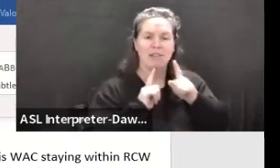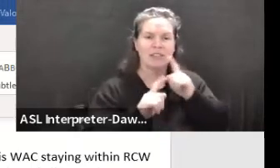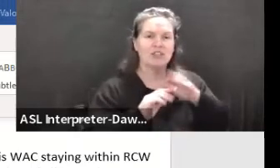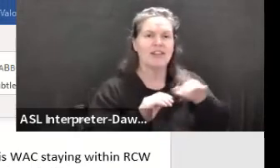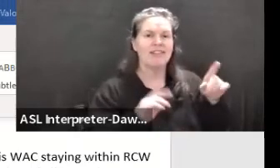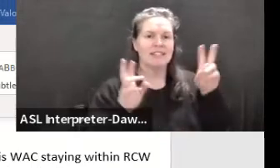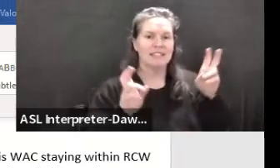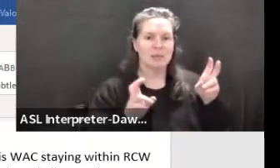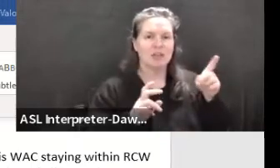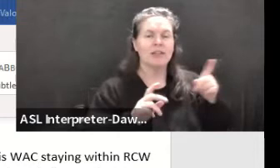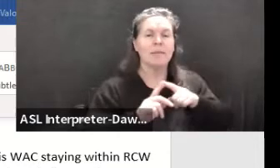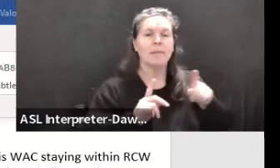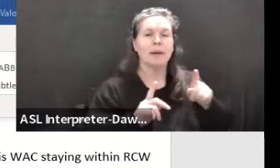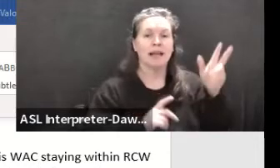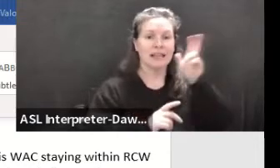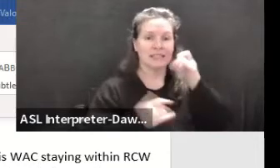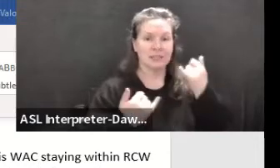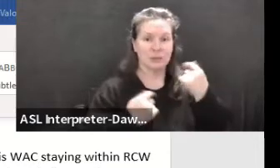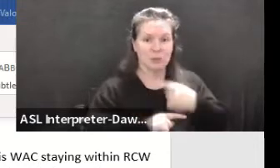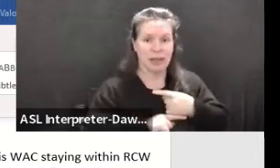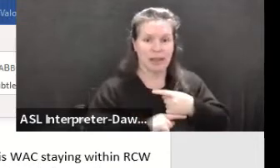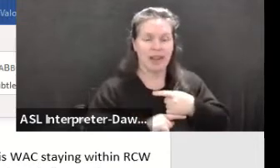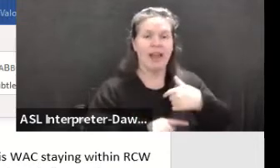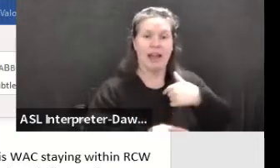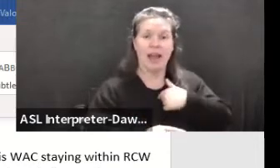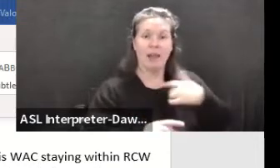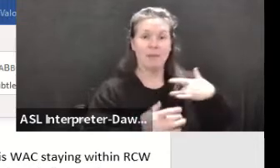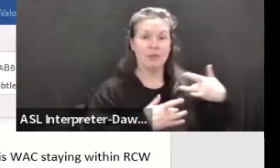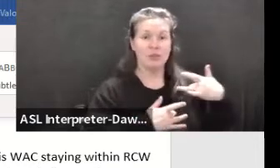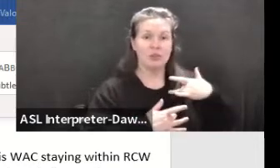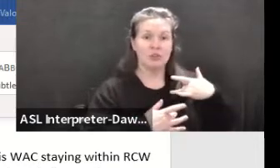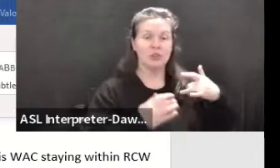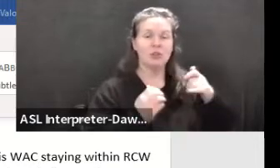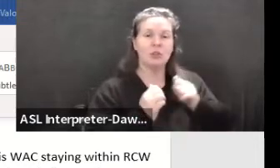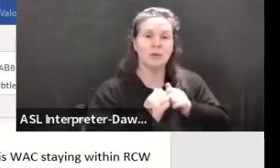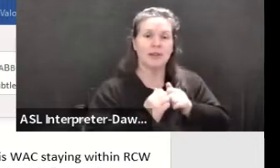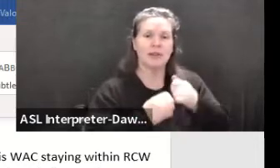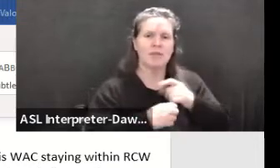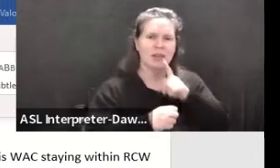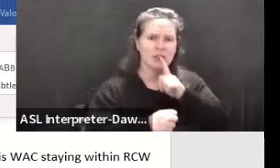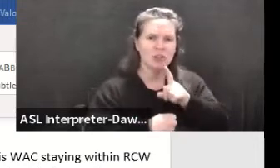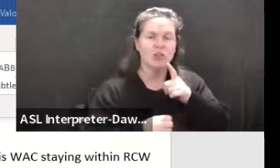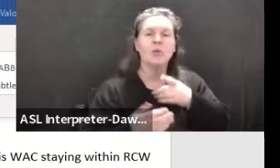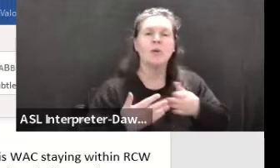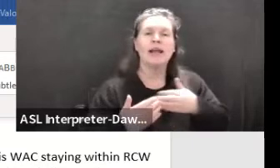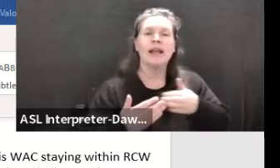but, listening today, I am concerned with making sure that whatever's drafted